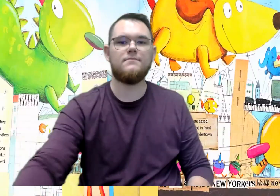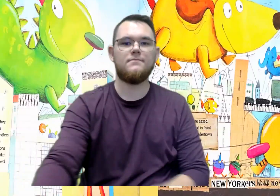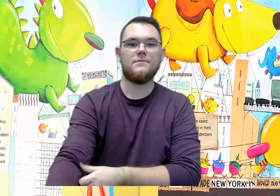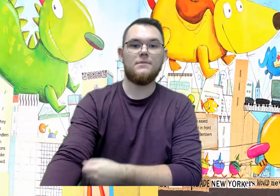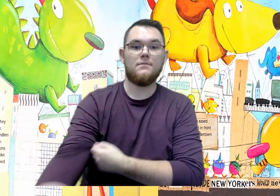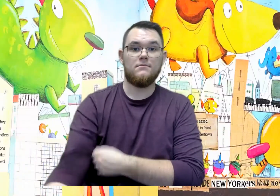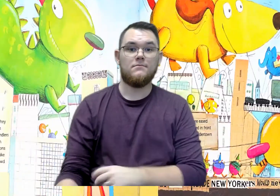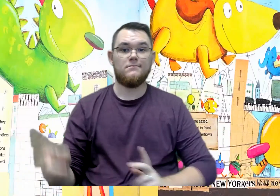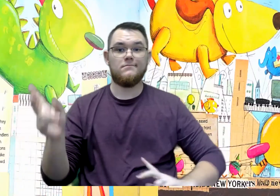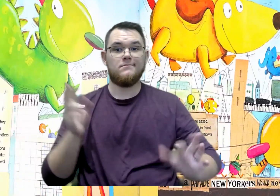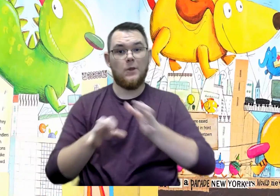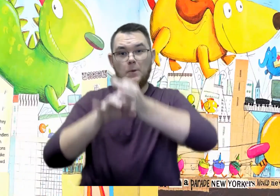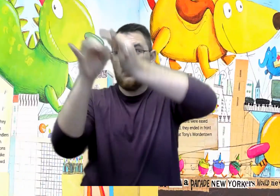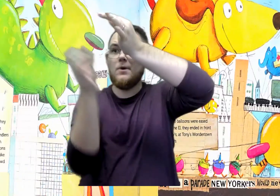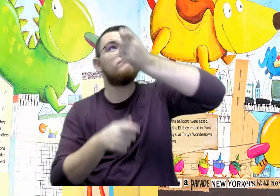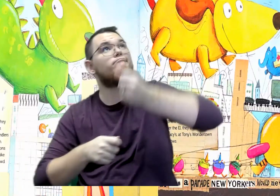this way and that.